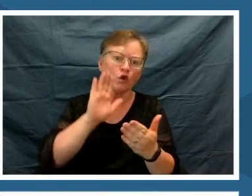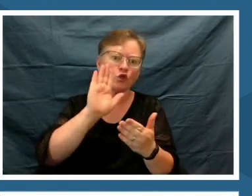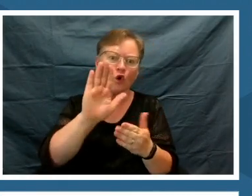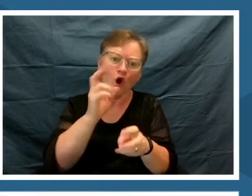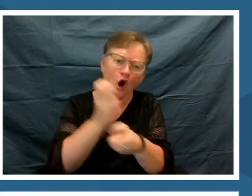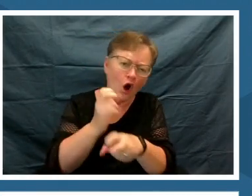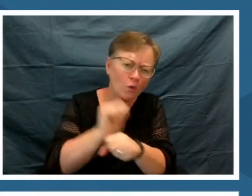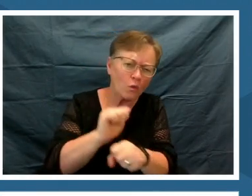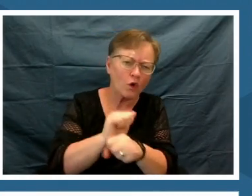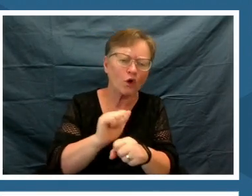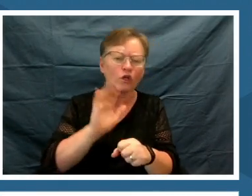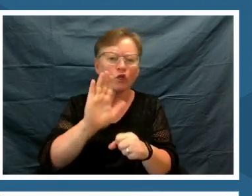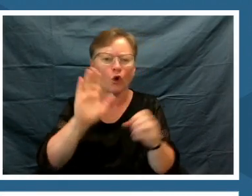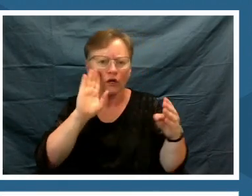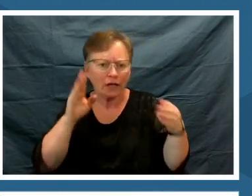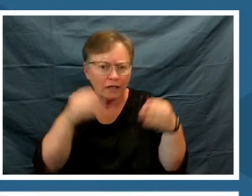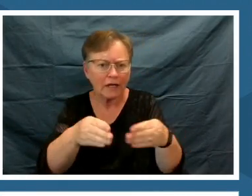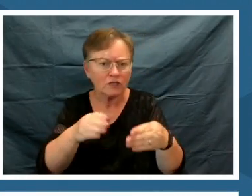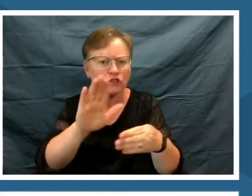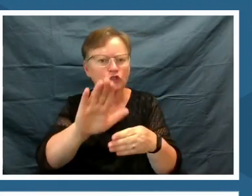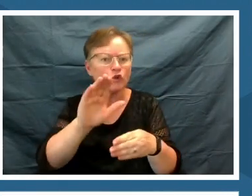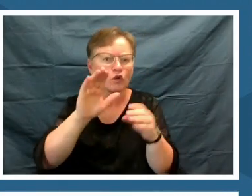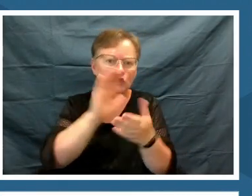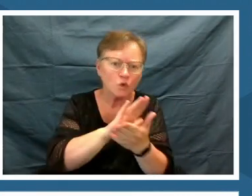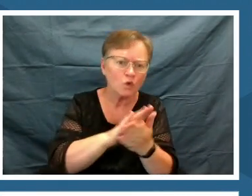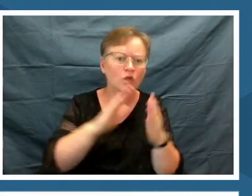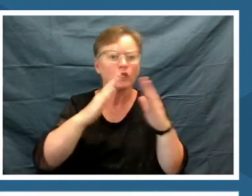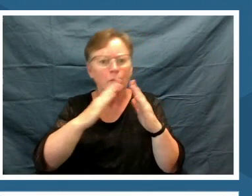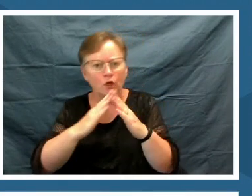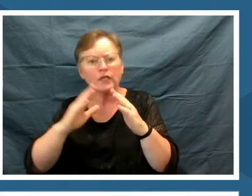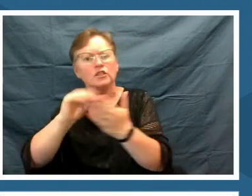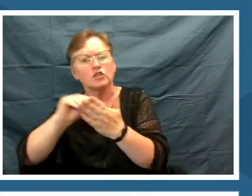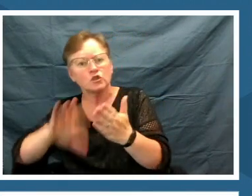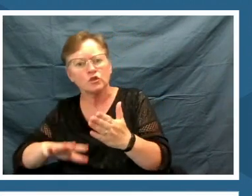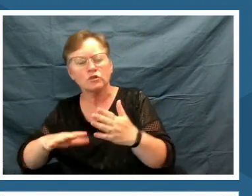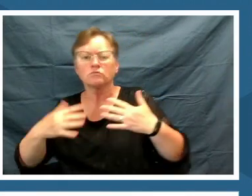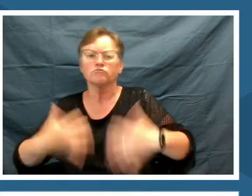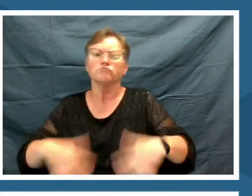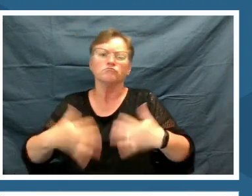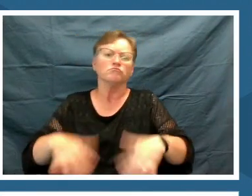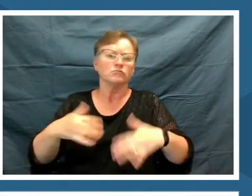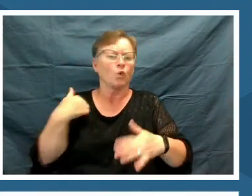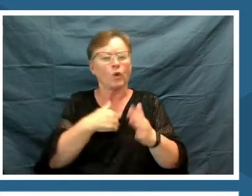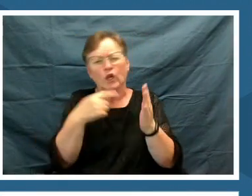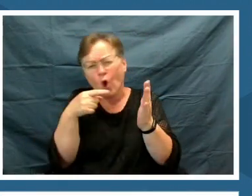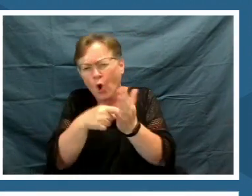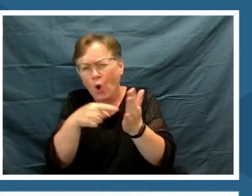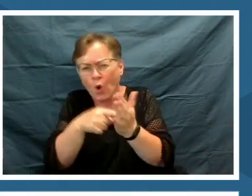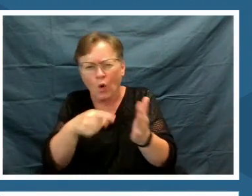schools and your students we owe you more than we could ever repay